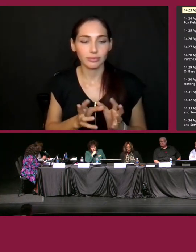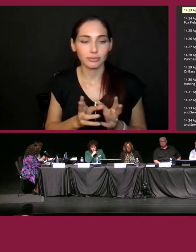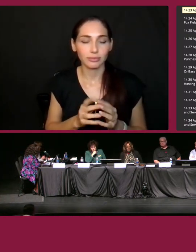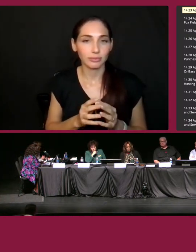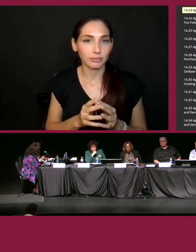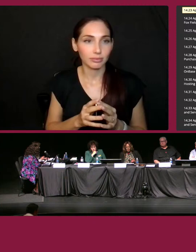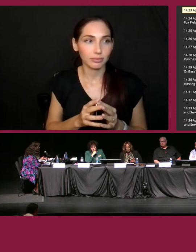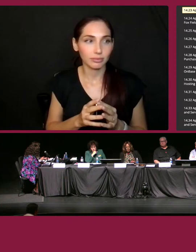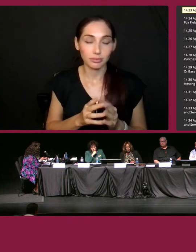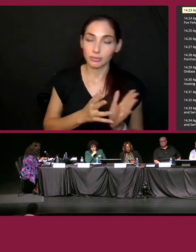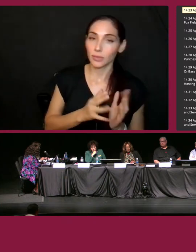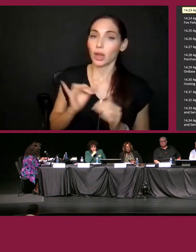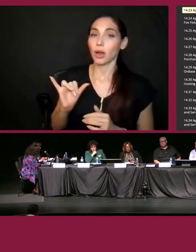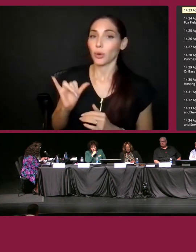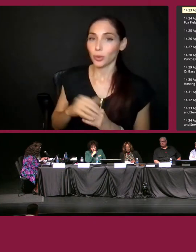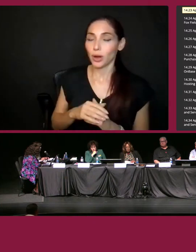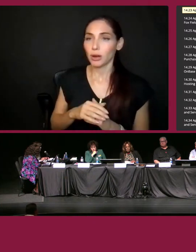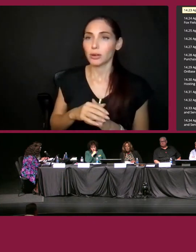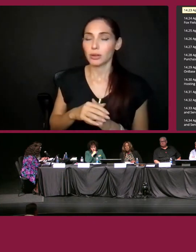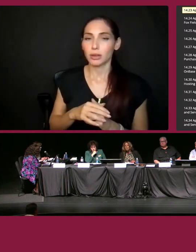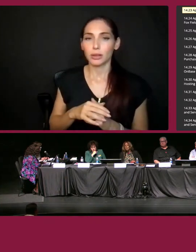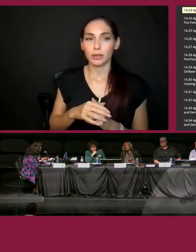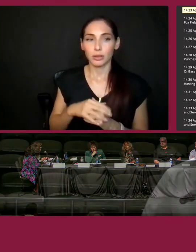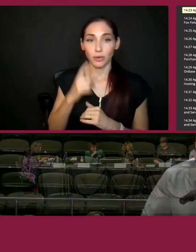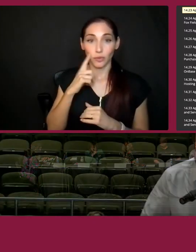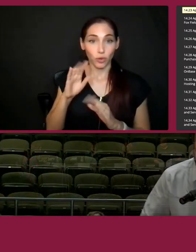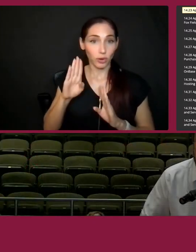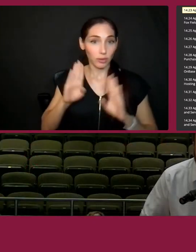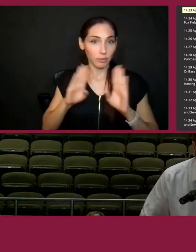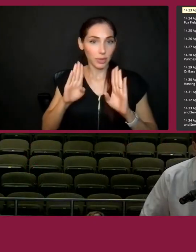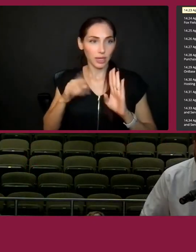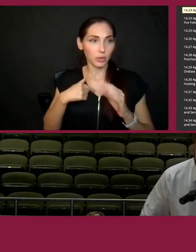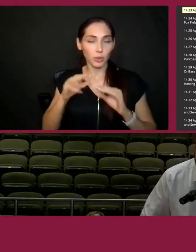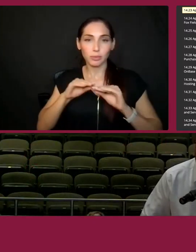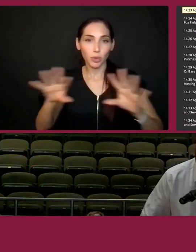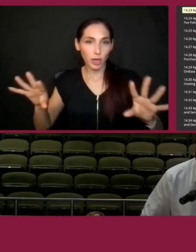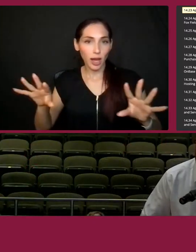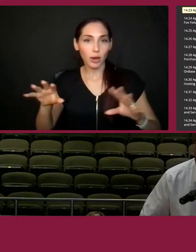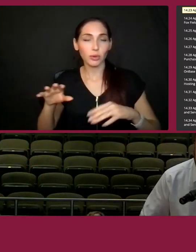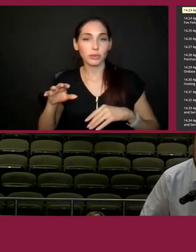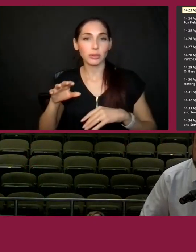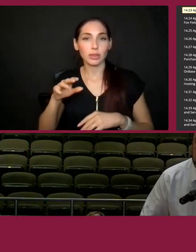Mr. Brar? No. We would now forbid for these. I believe Planet Bids was the medium that was used.